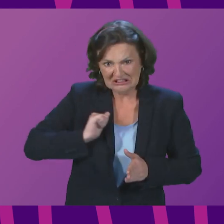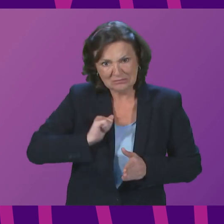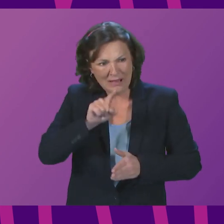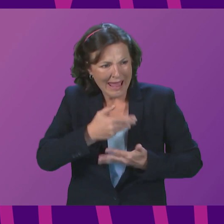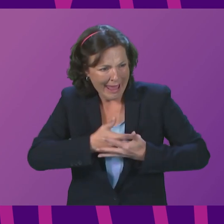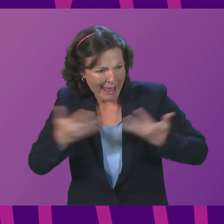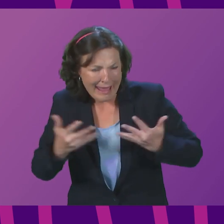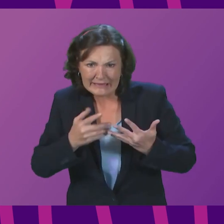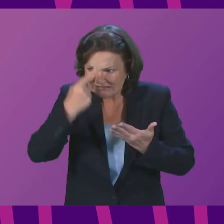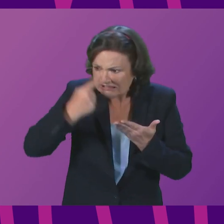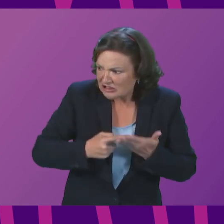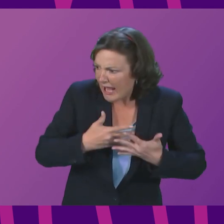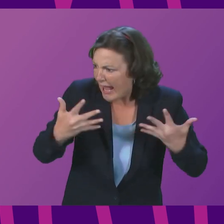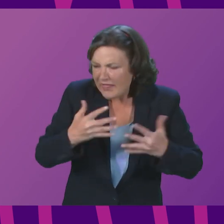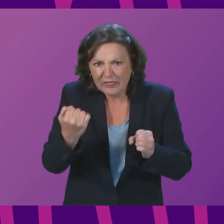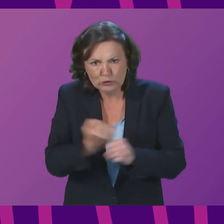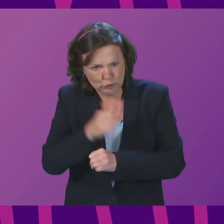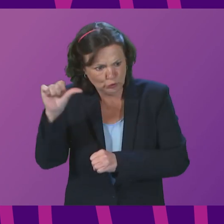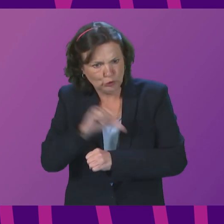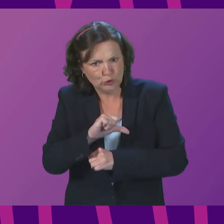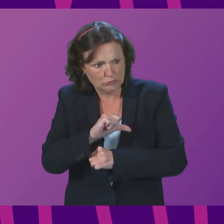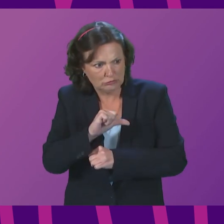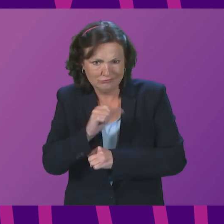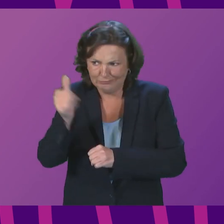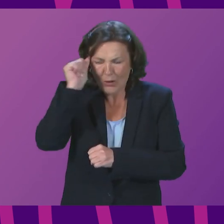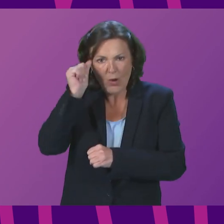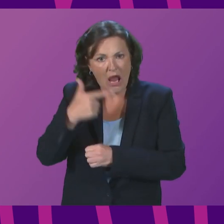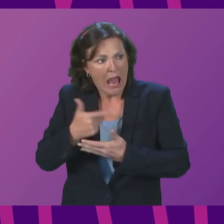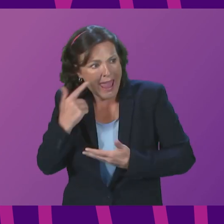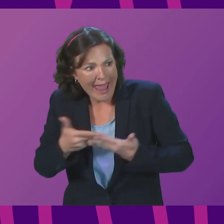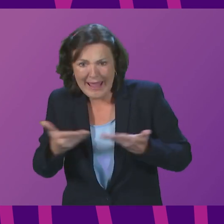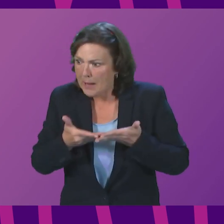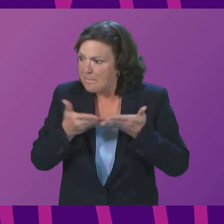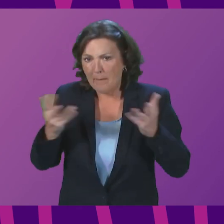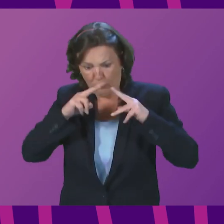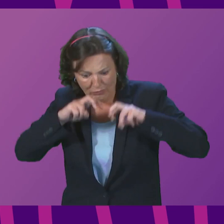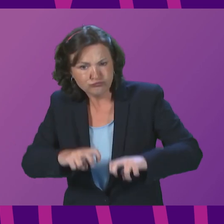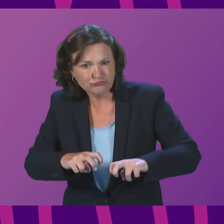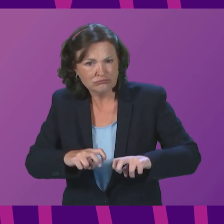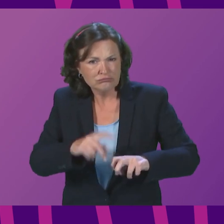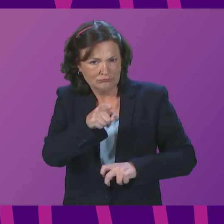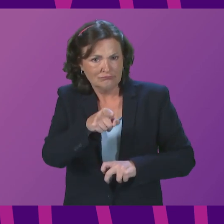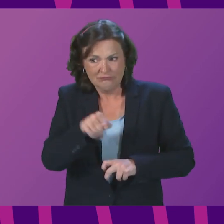Even in the realm of employment law, this would be the case”. Clearly, legal experts believe—and, as the First Minister has a law degree and used to